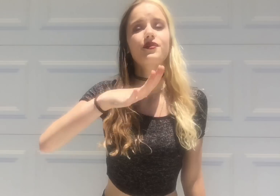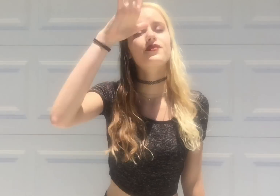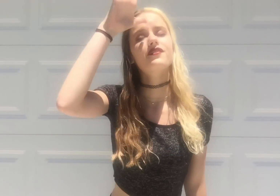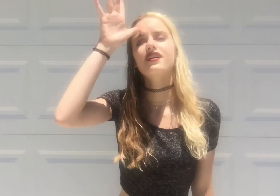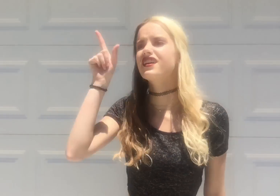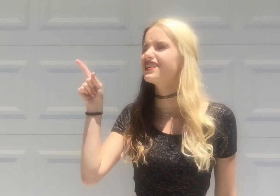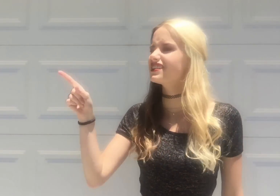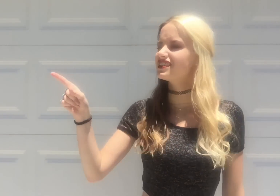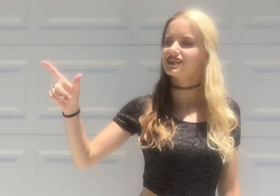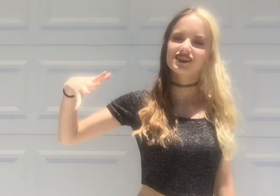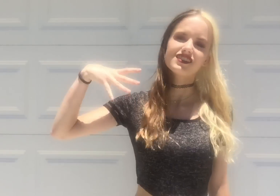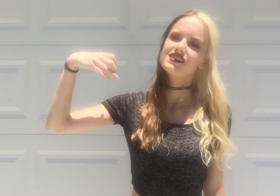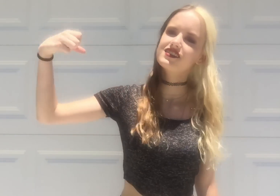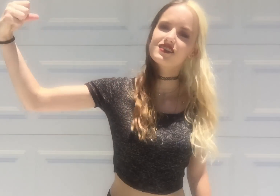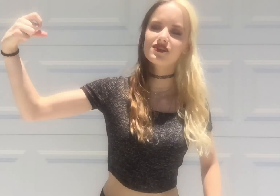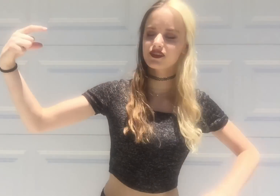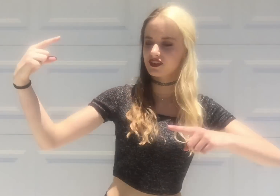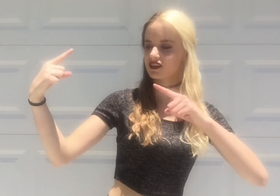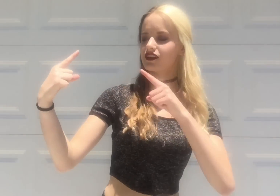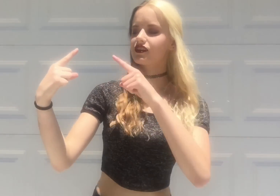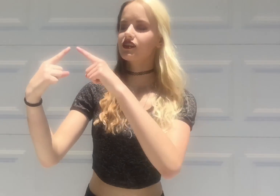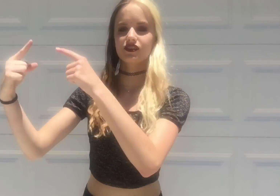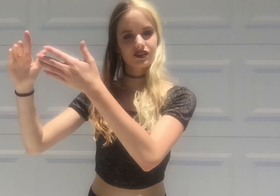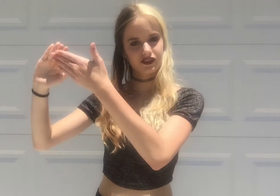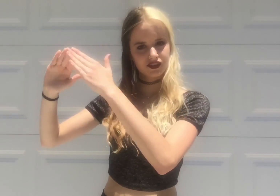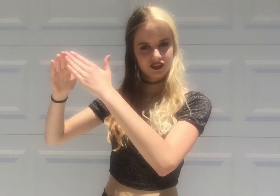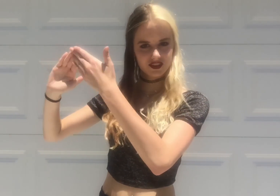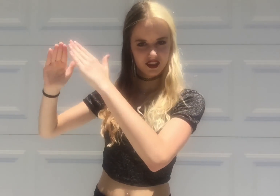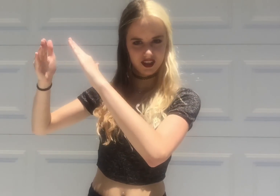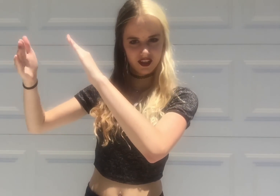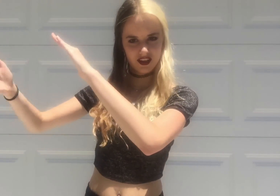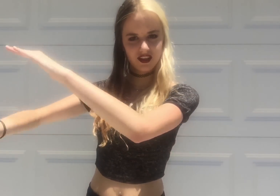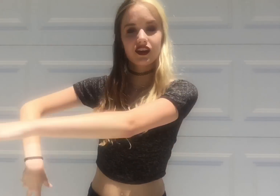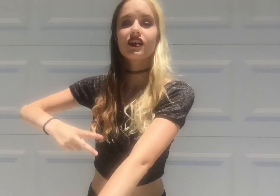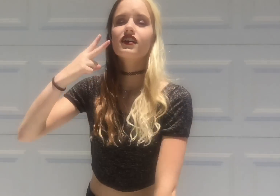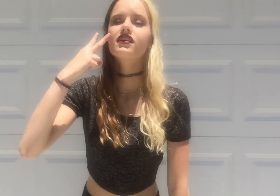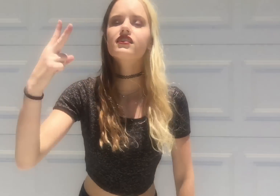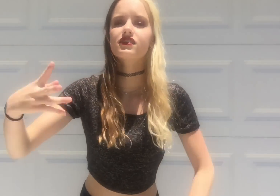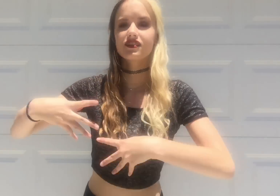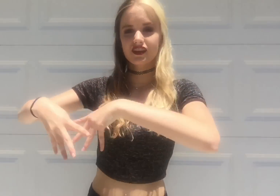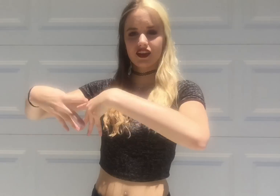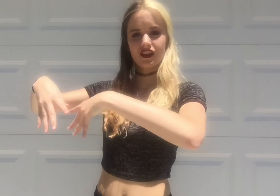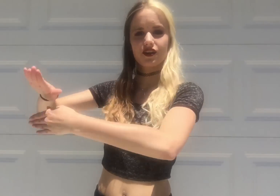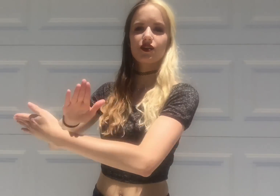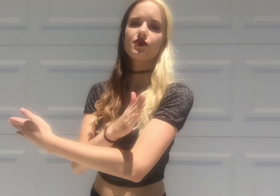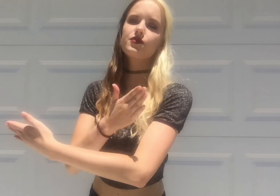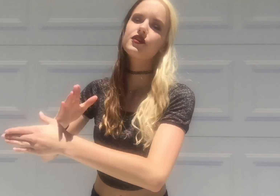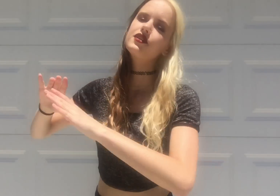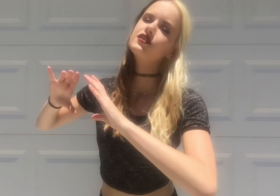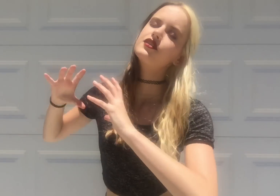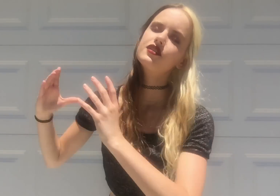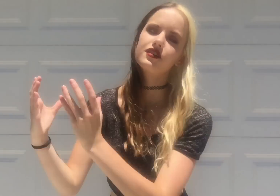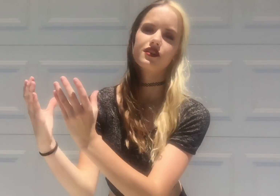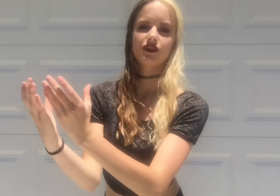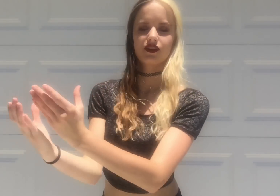My father took me into the city To see a marching band.